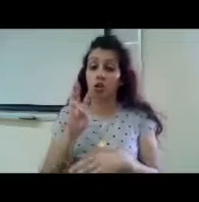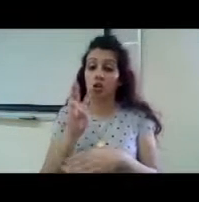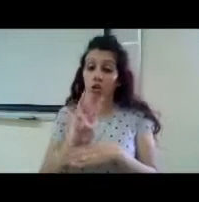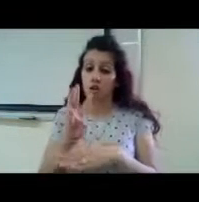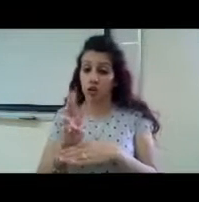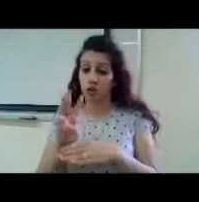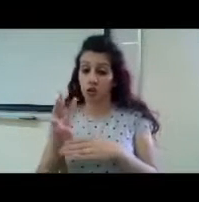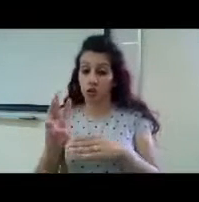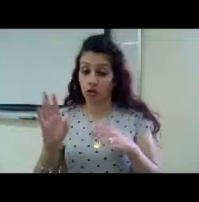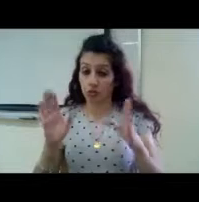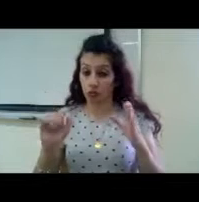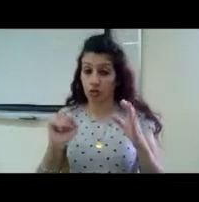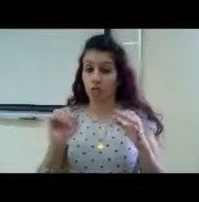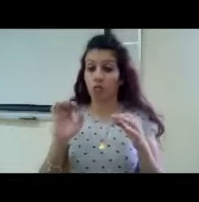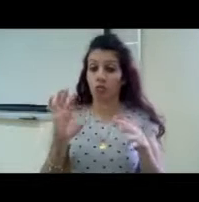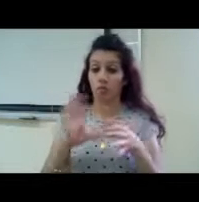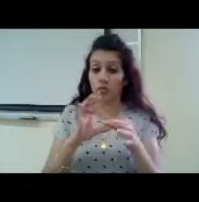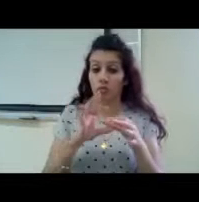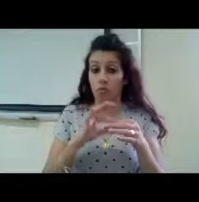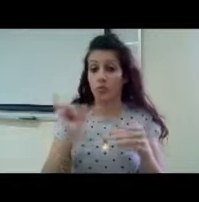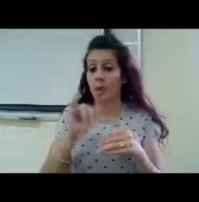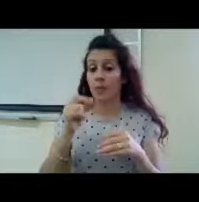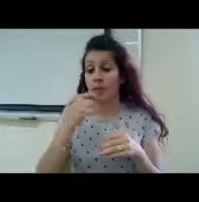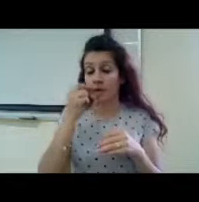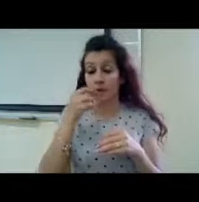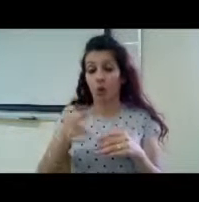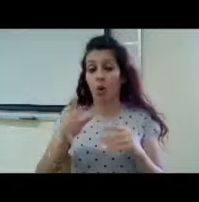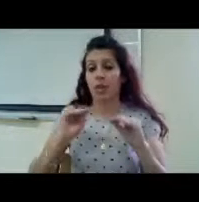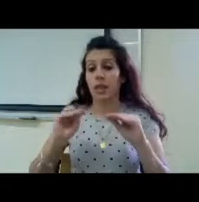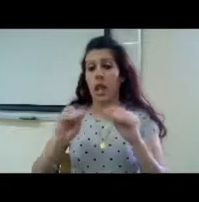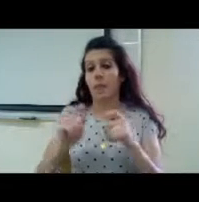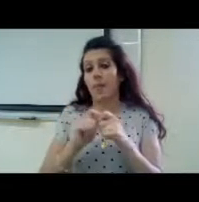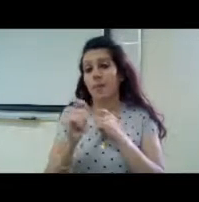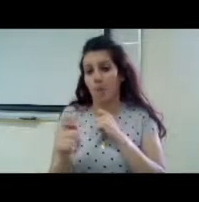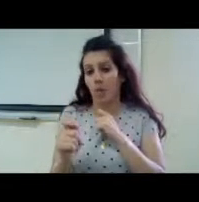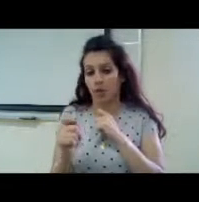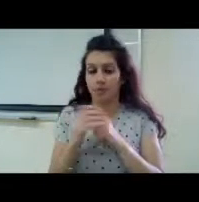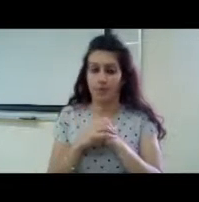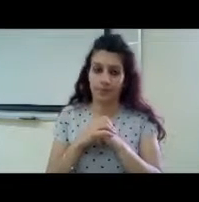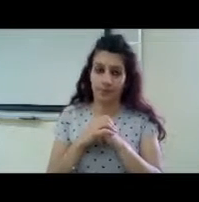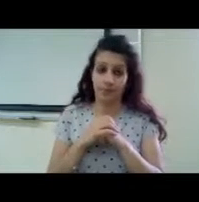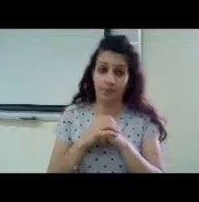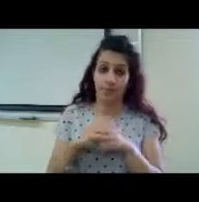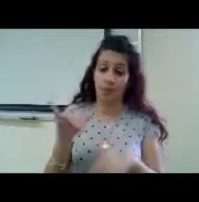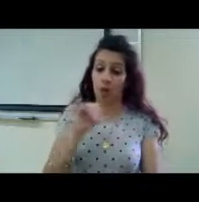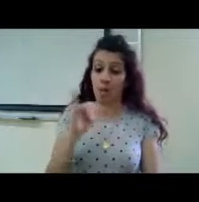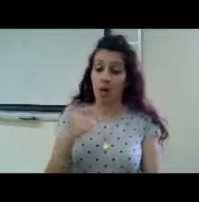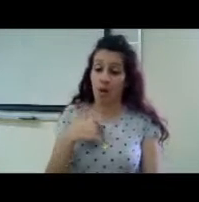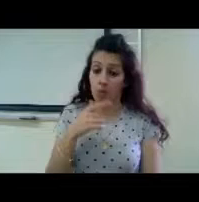so during this pandemic has been said many times but we know that in April